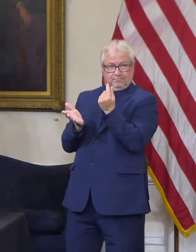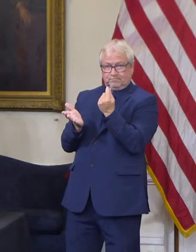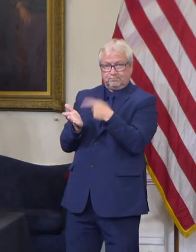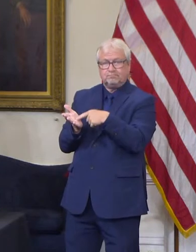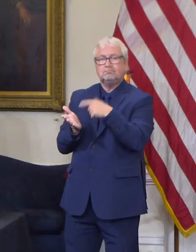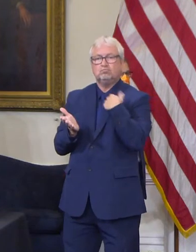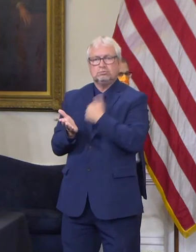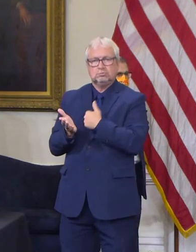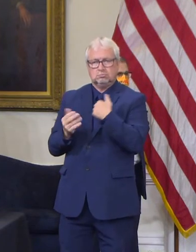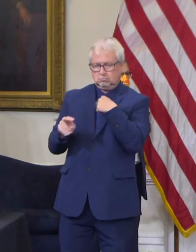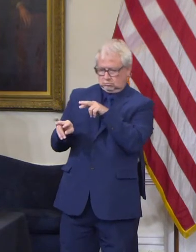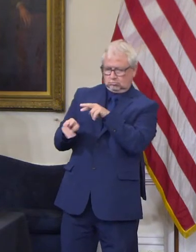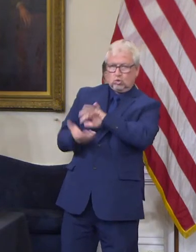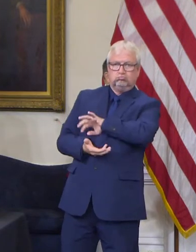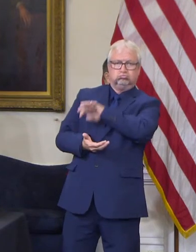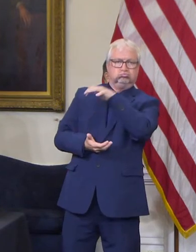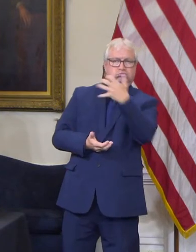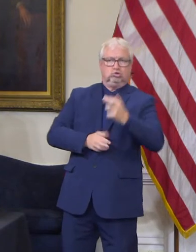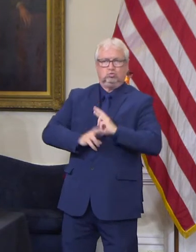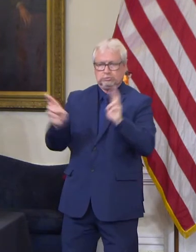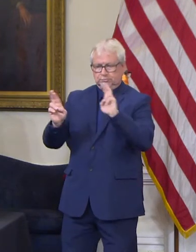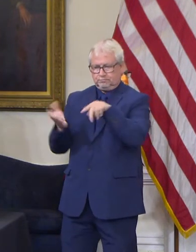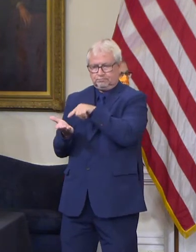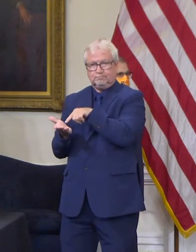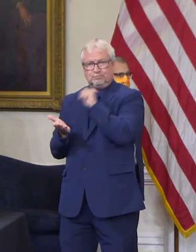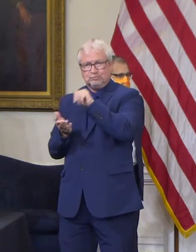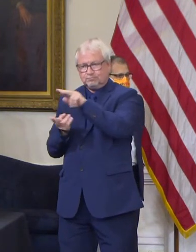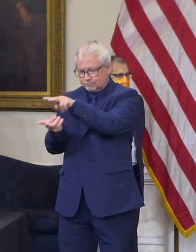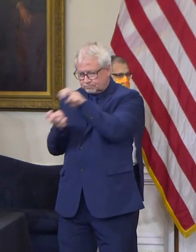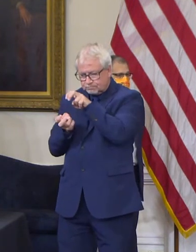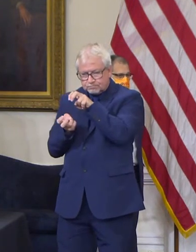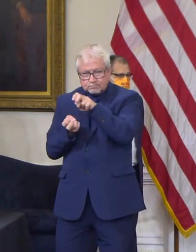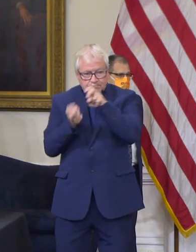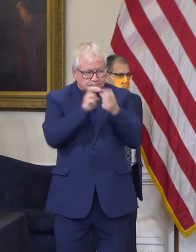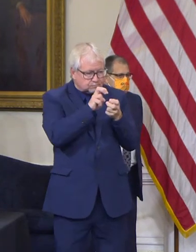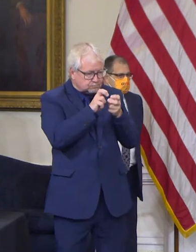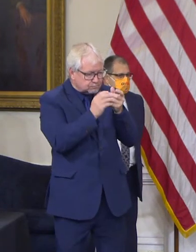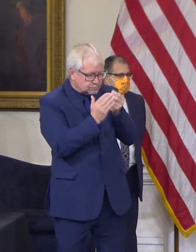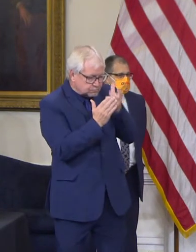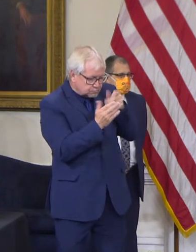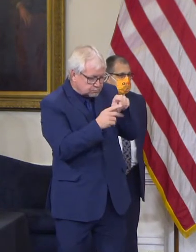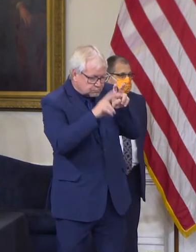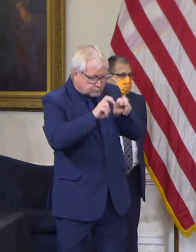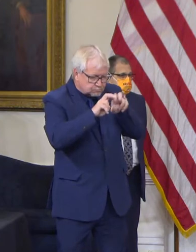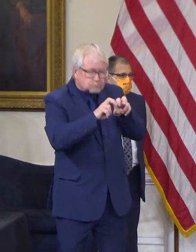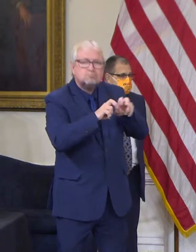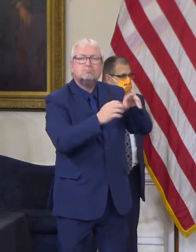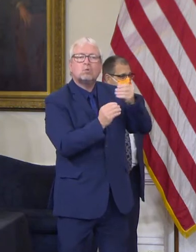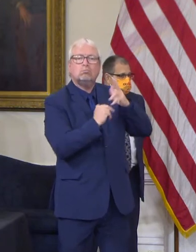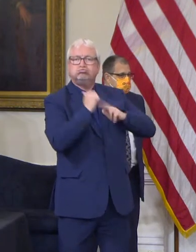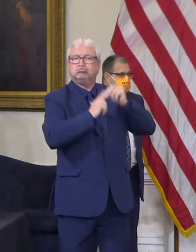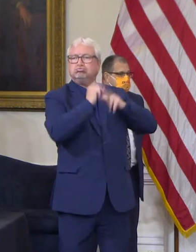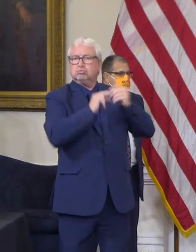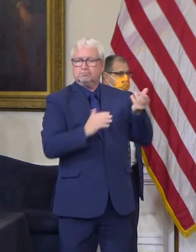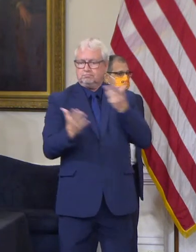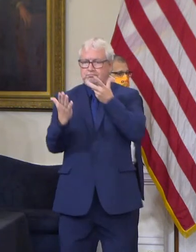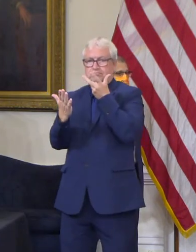officials abundant supply of this treatment, and state health strongly recommend the use of monoclonal antibodies for COVID positive individuals. It's one of the first things you should